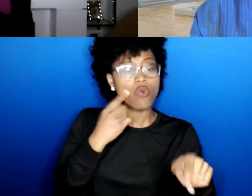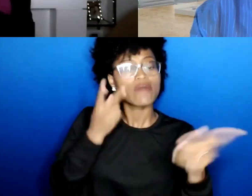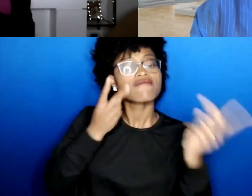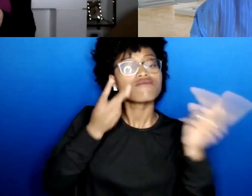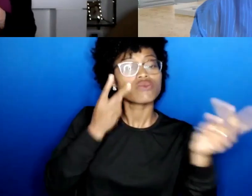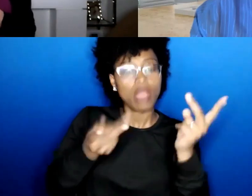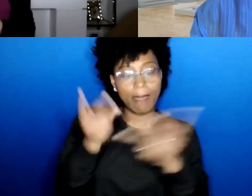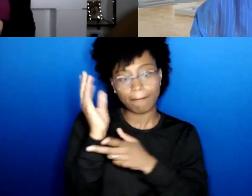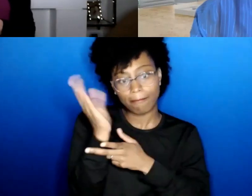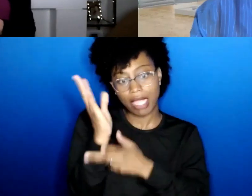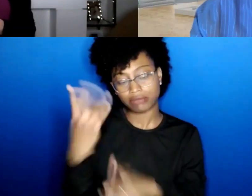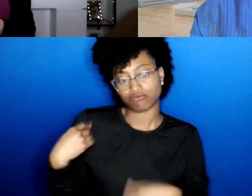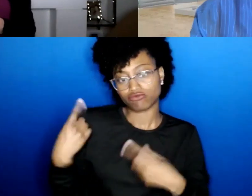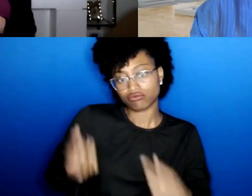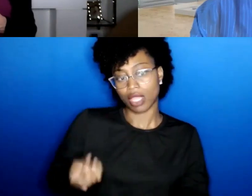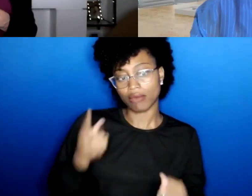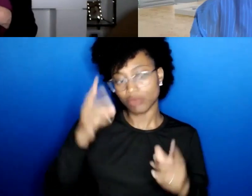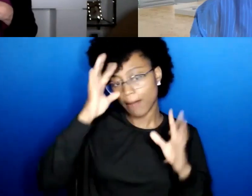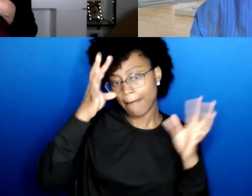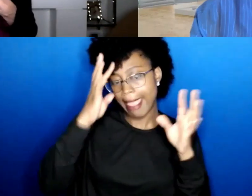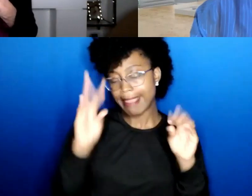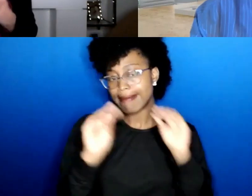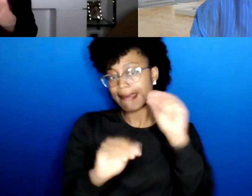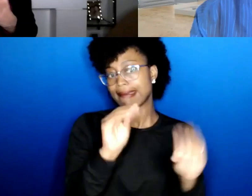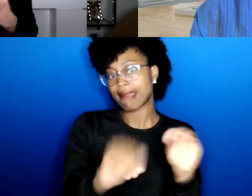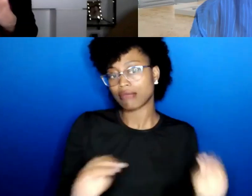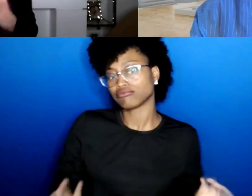that have been created there 06:23:32 , and it is an additional asset.